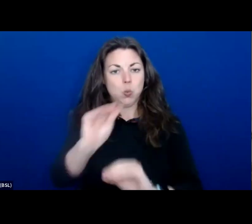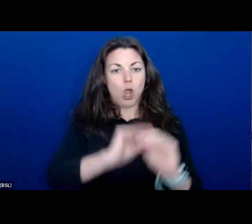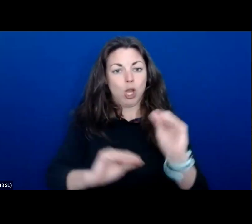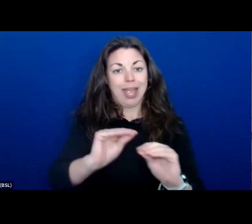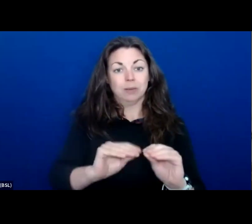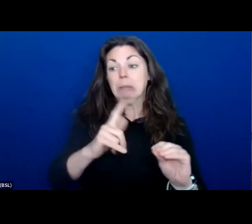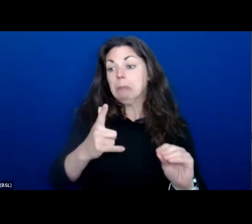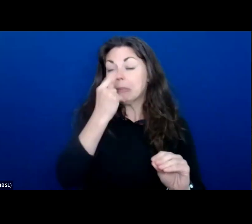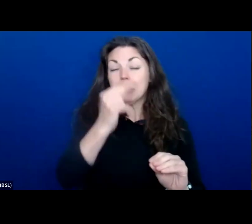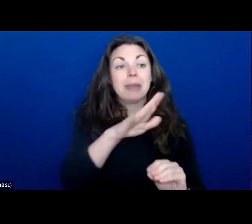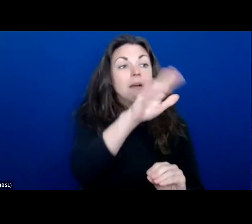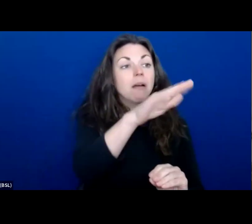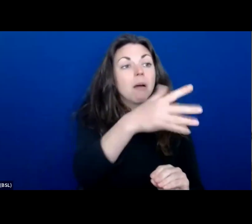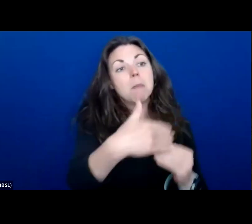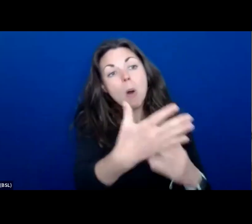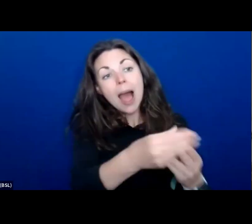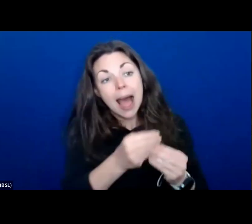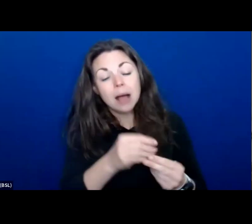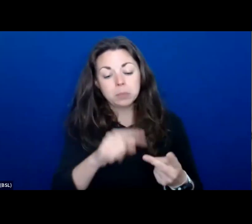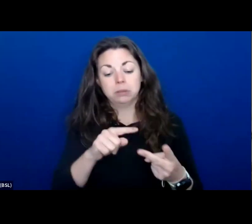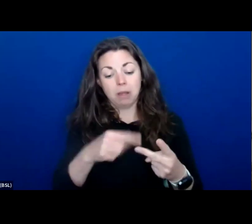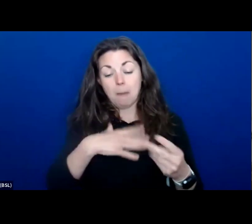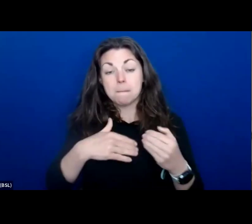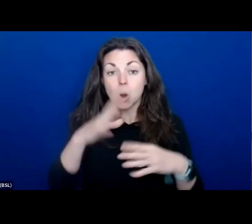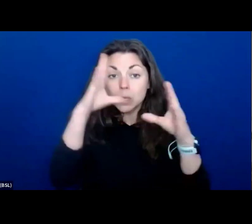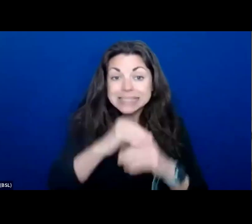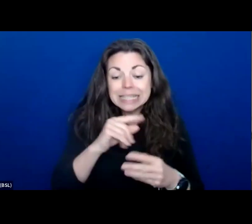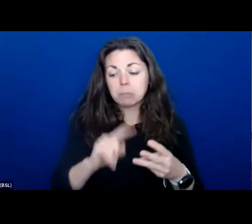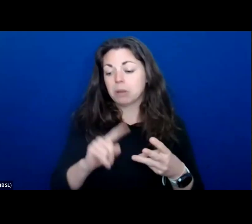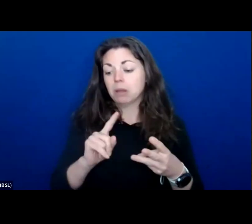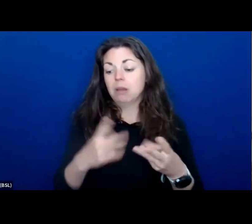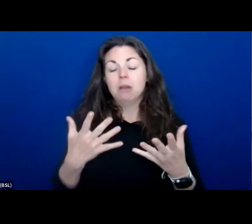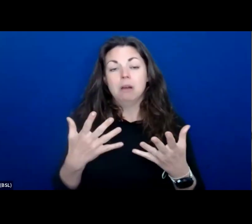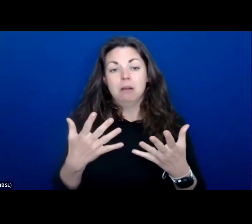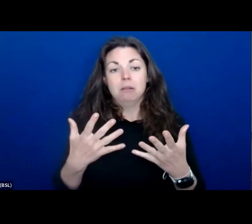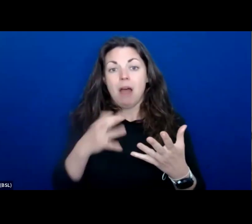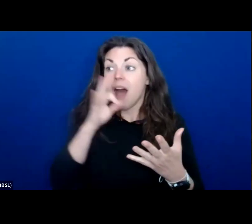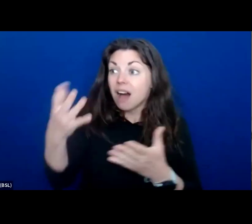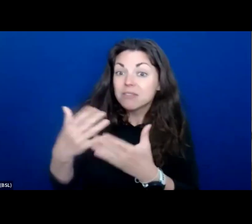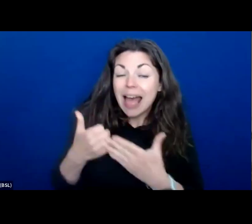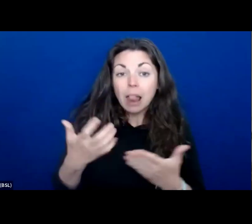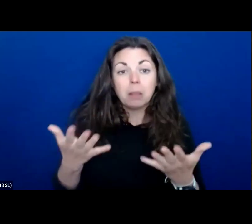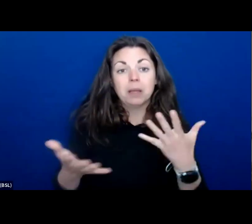help, get more sleep, say no to something, maybe eat. I'm, I get hangry a lot. I've got a bowl of pears right